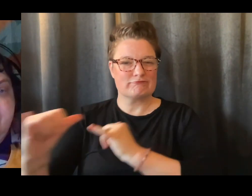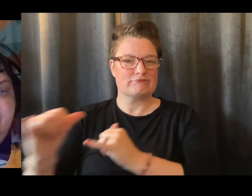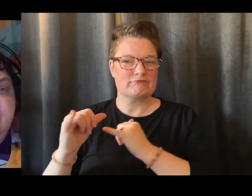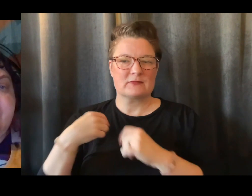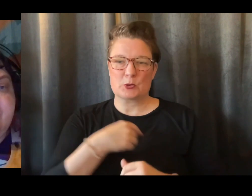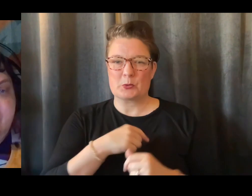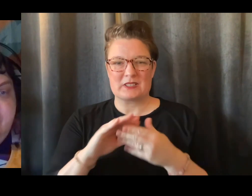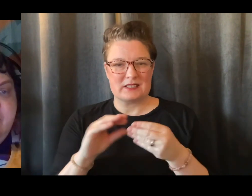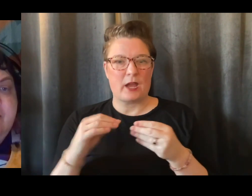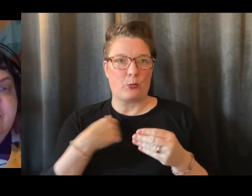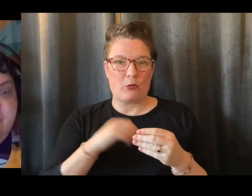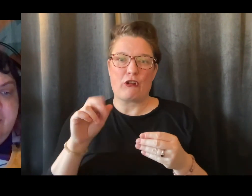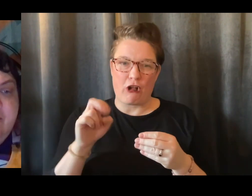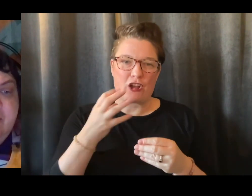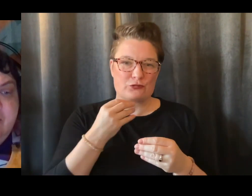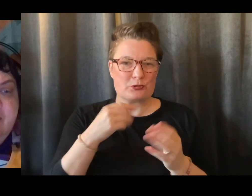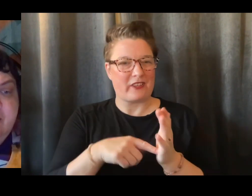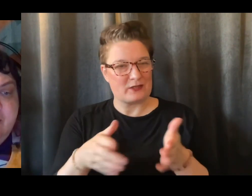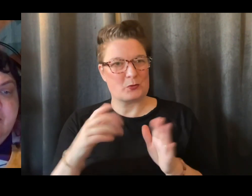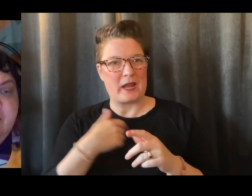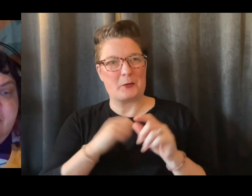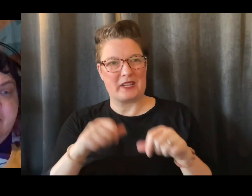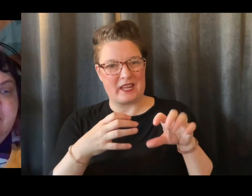I remember one ritual at what we always did a welcome ritual circle